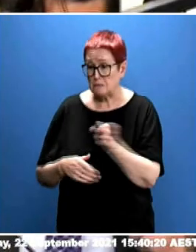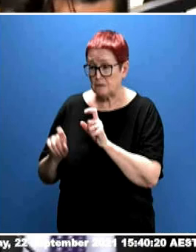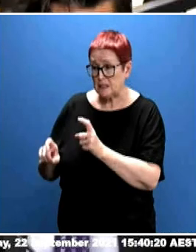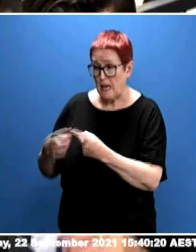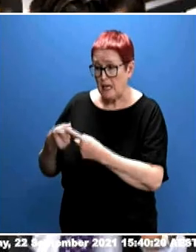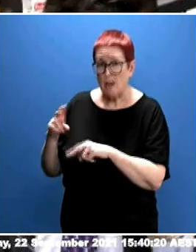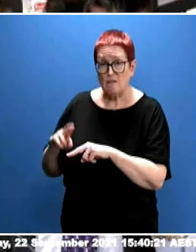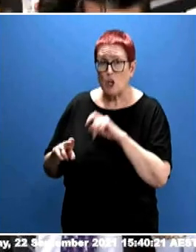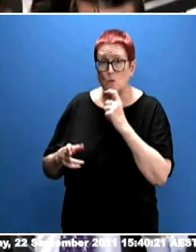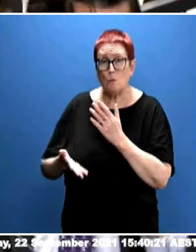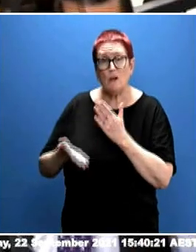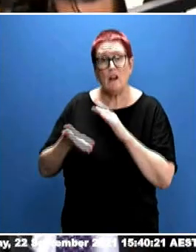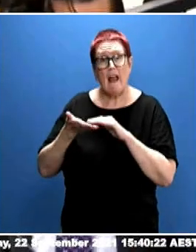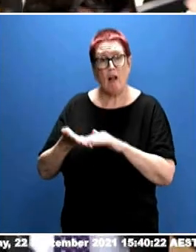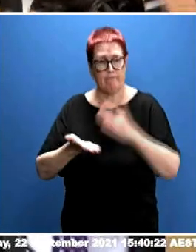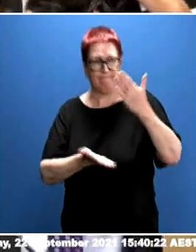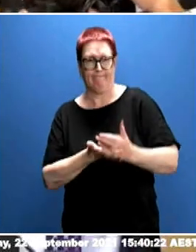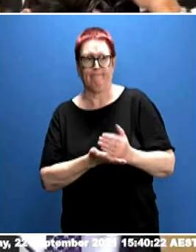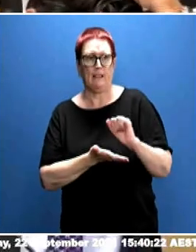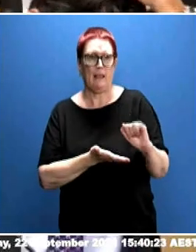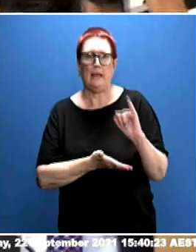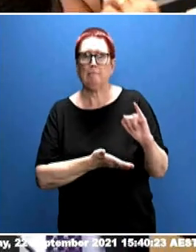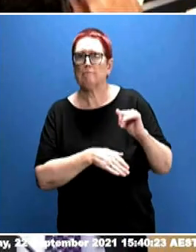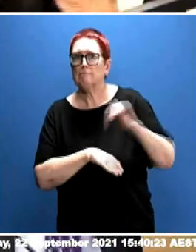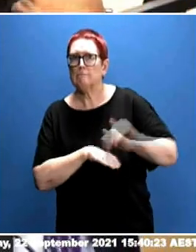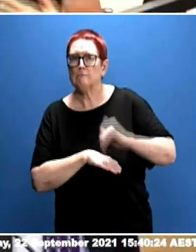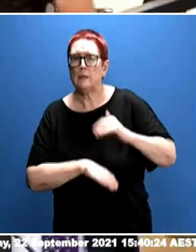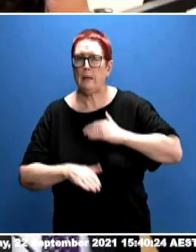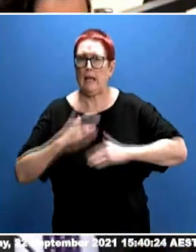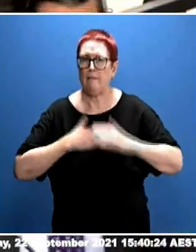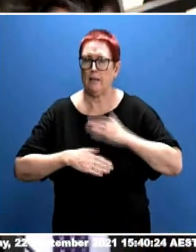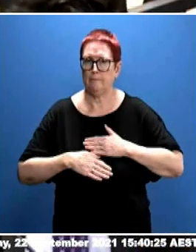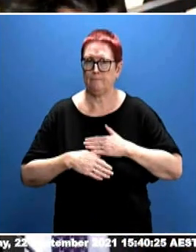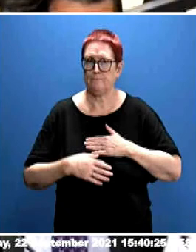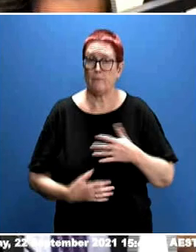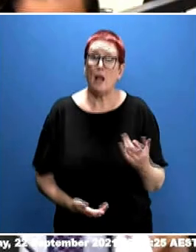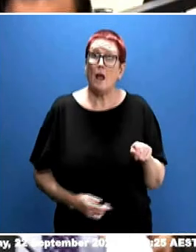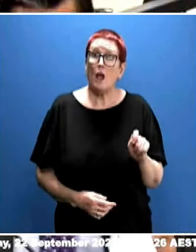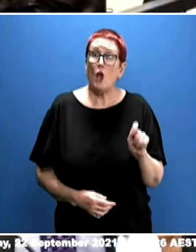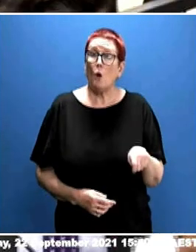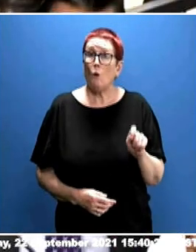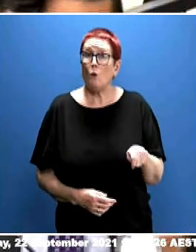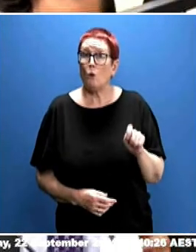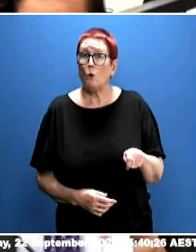and the court has determined that after, whatever period of time the Department